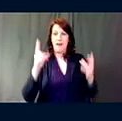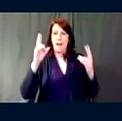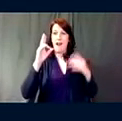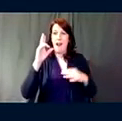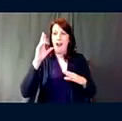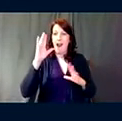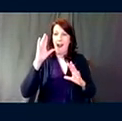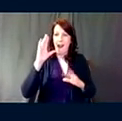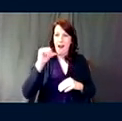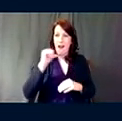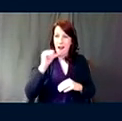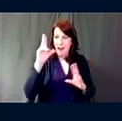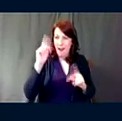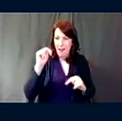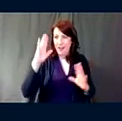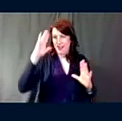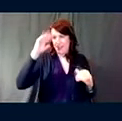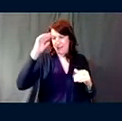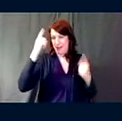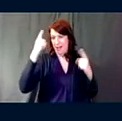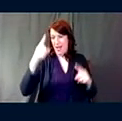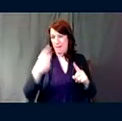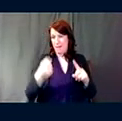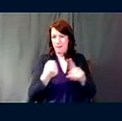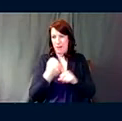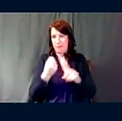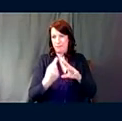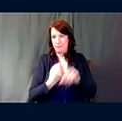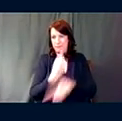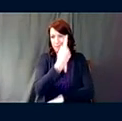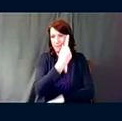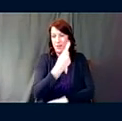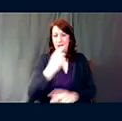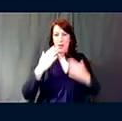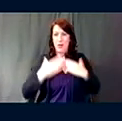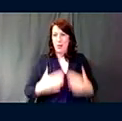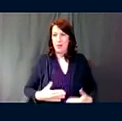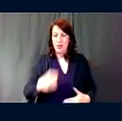SO, THE UNEXPECTED HAPPENS ALL THE TIME. HUMANS, AS YOU KNOW, ARE NOT